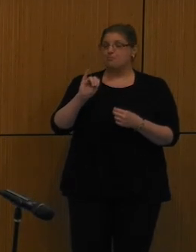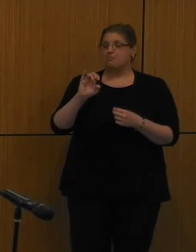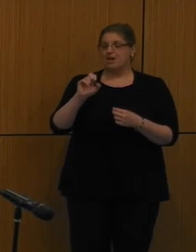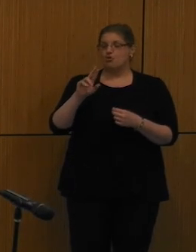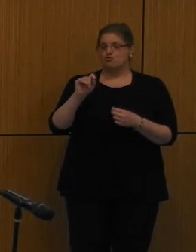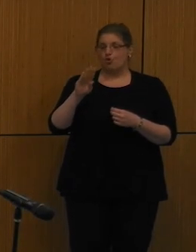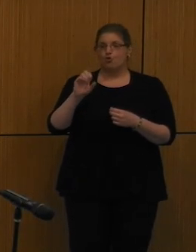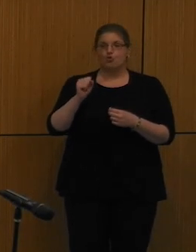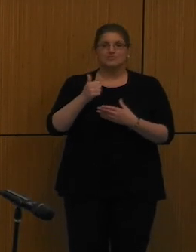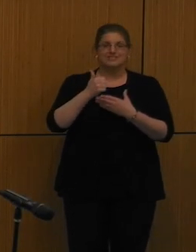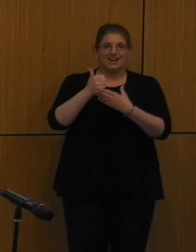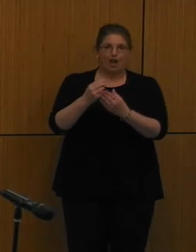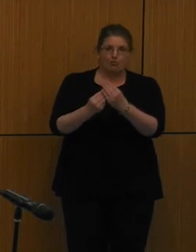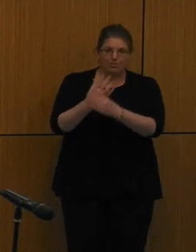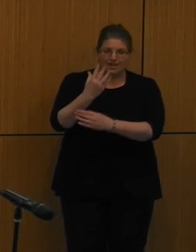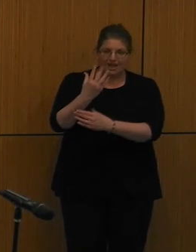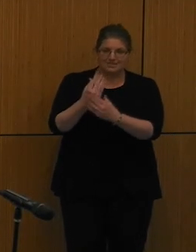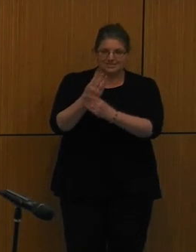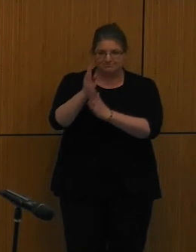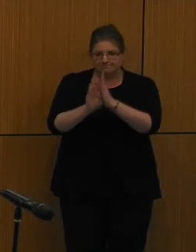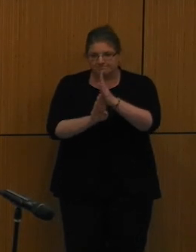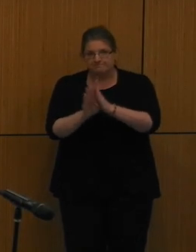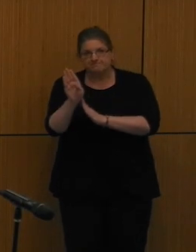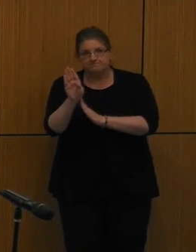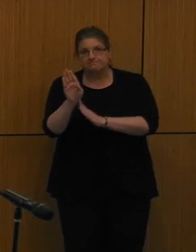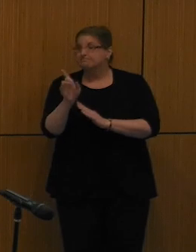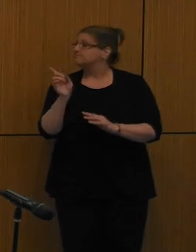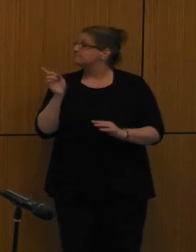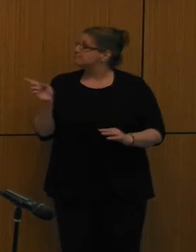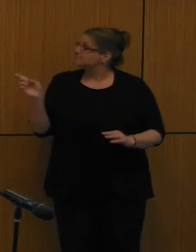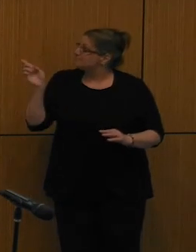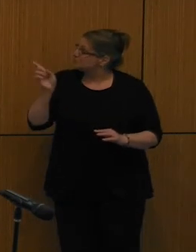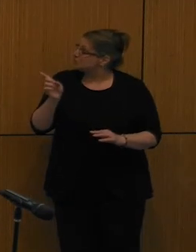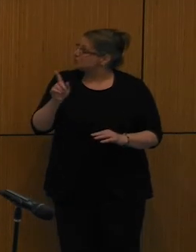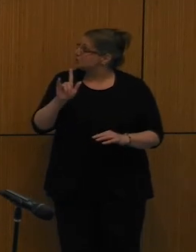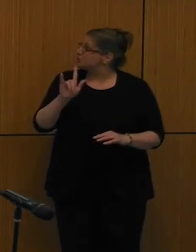This is a route from a beach grass on Long Island. This is also taking with. It's an electron